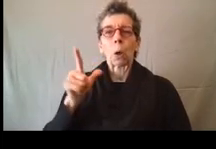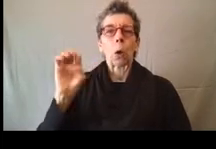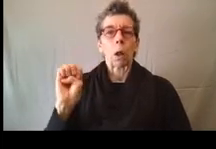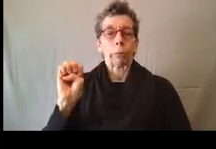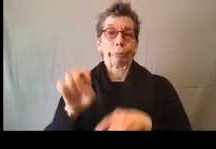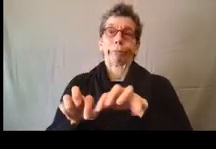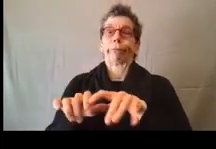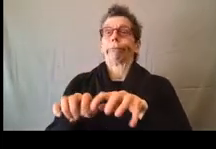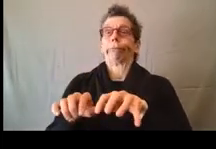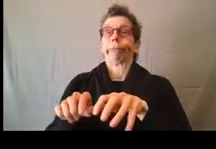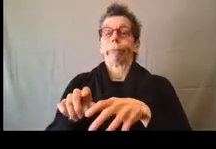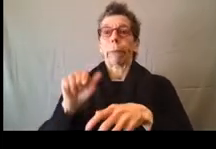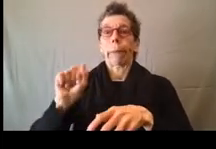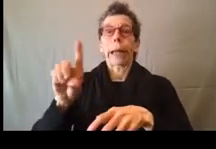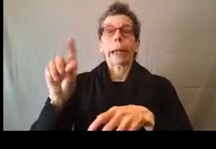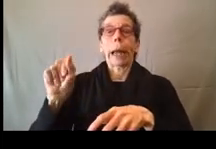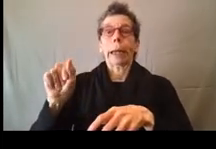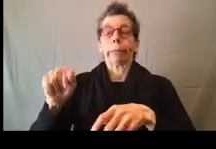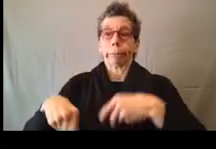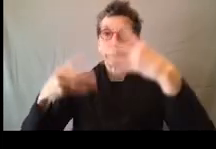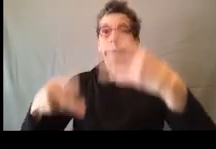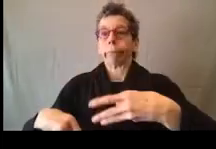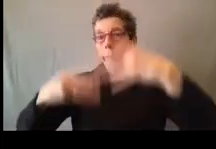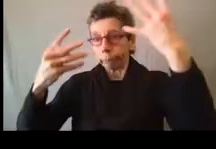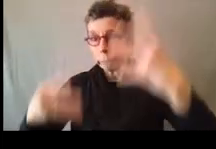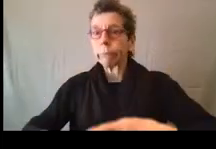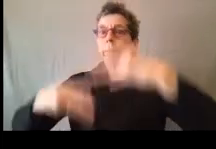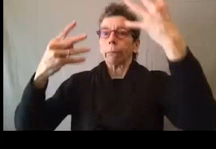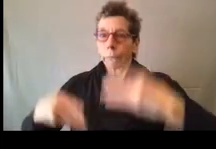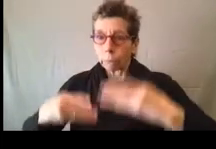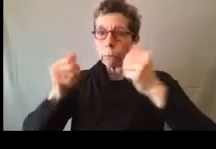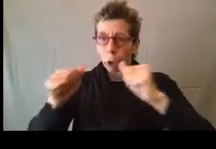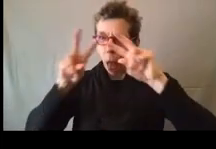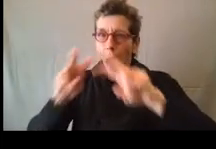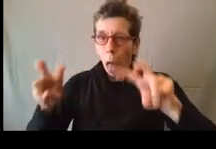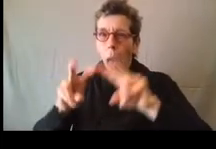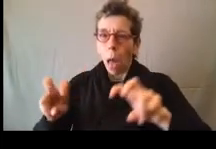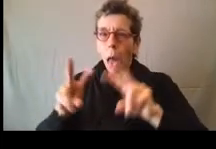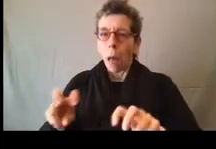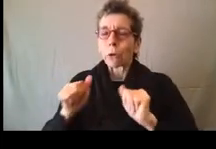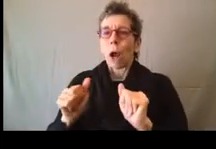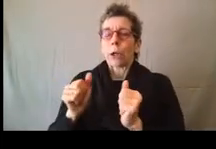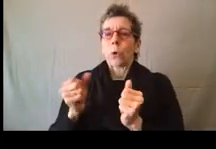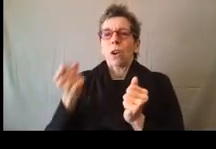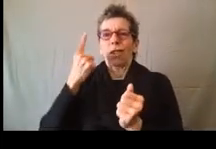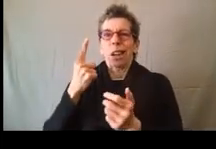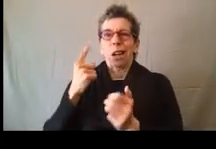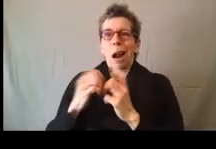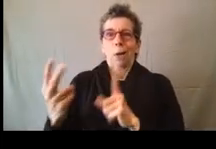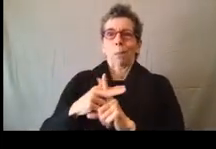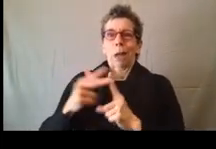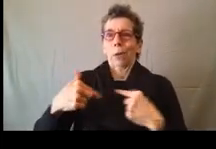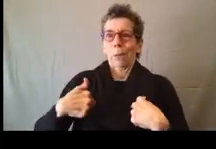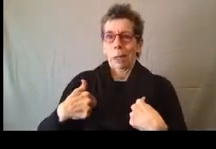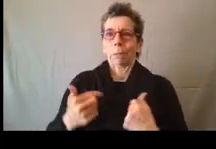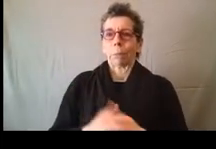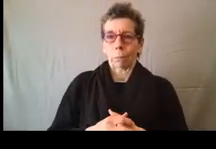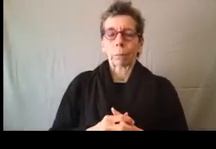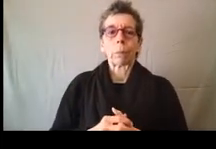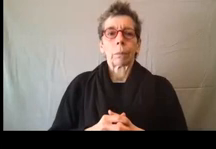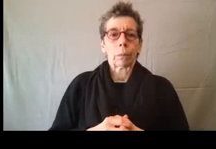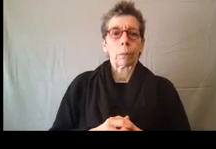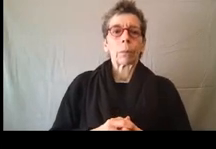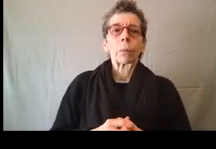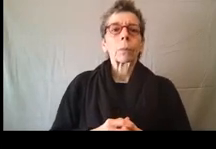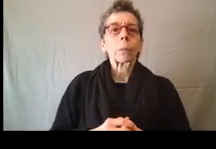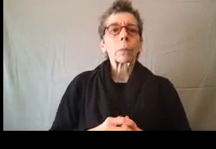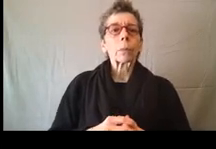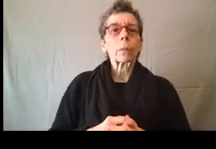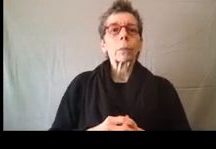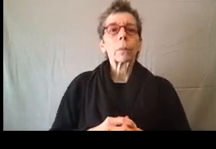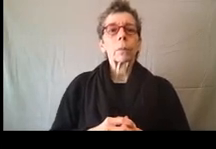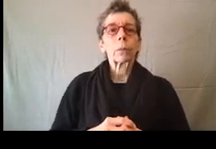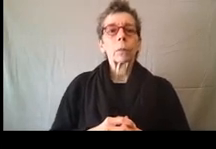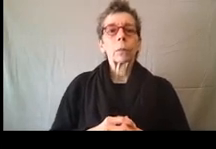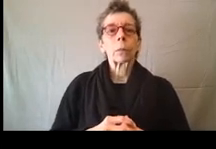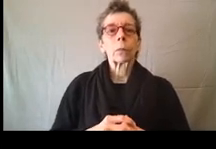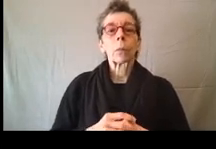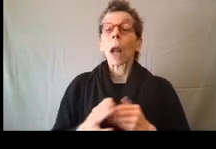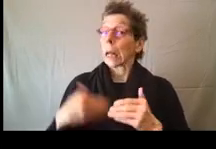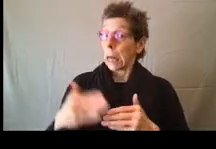comes up first, and spend a lot of time understanding the jargon. Next slide, please. Okay. So,